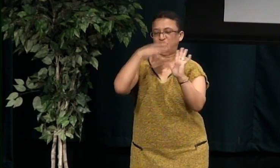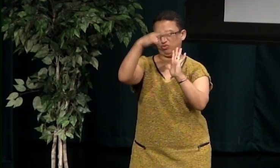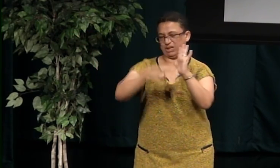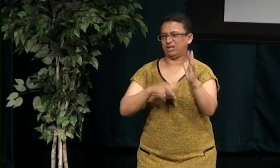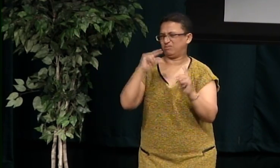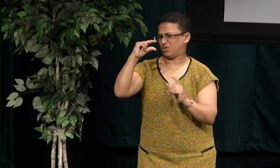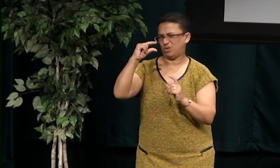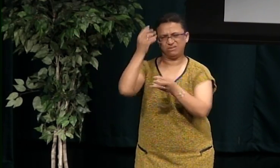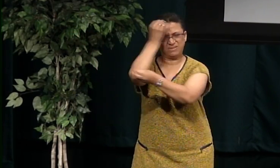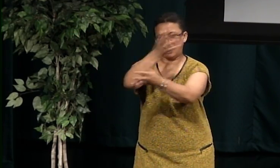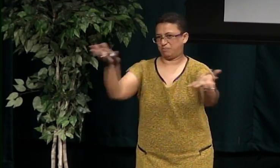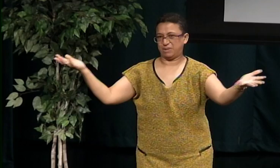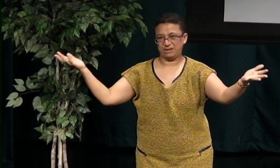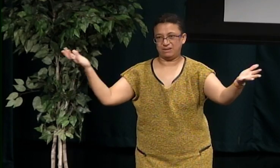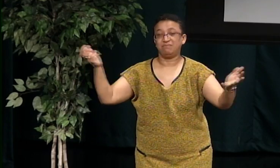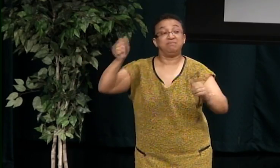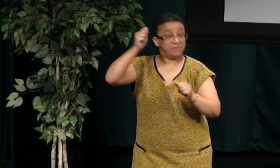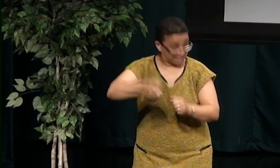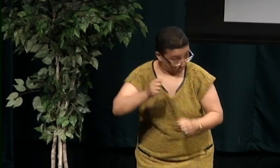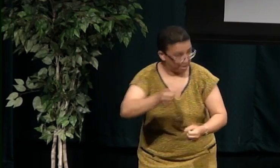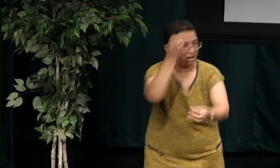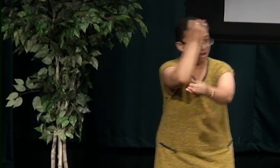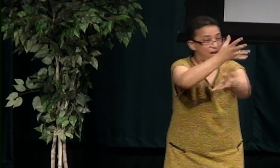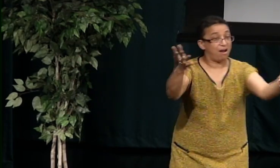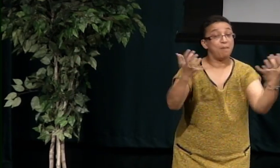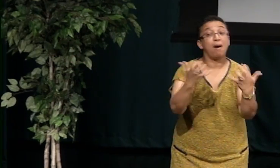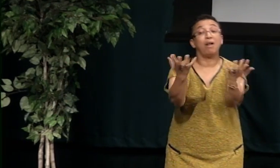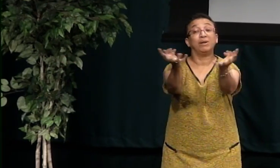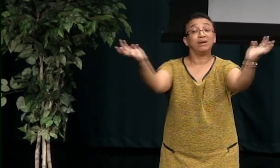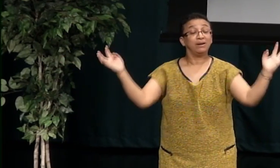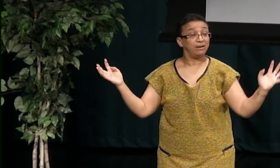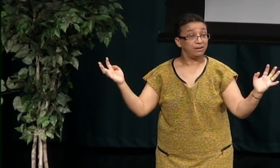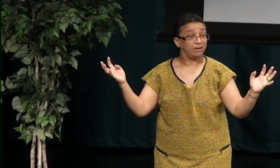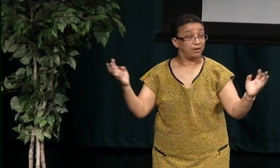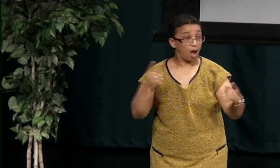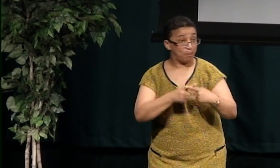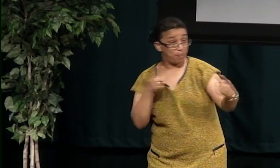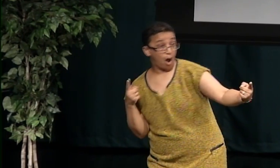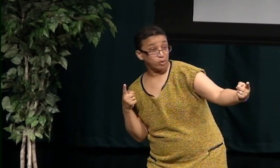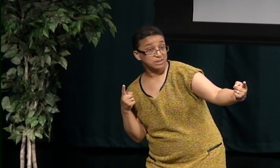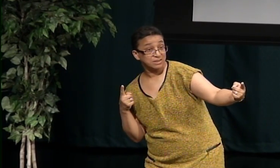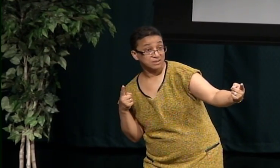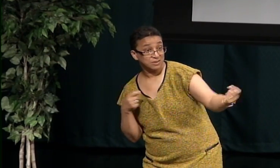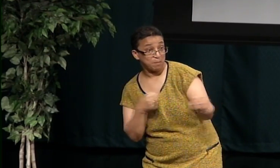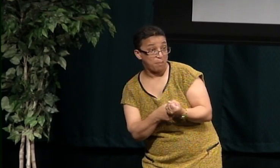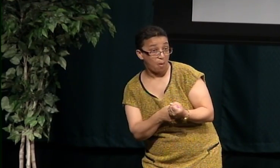It's a short statement. It goes out and then parliament will say